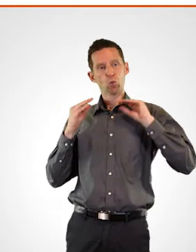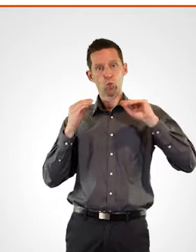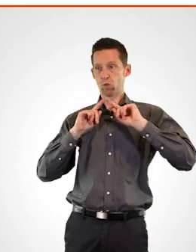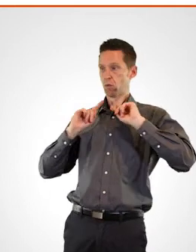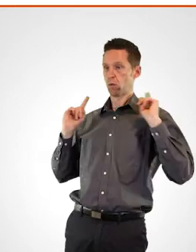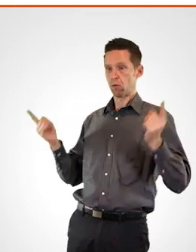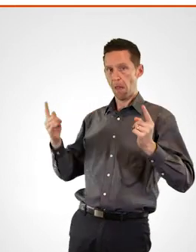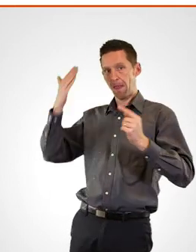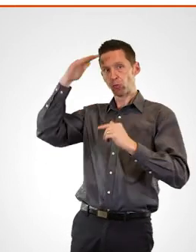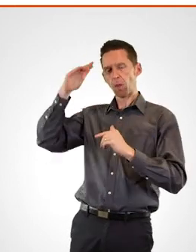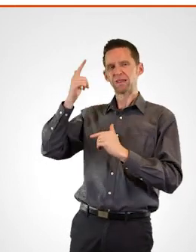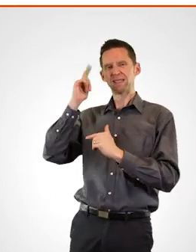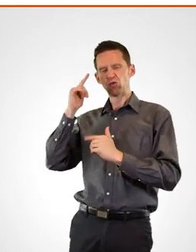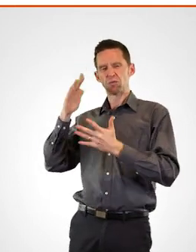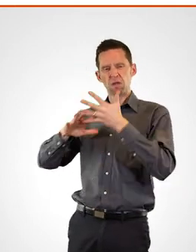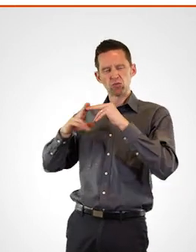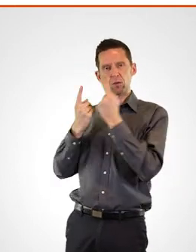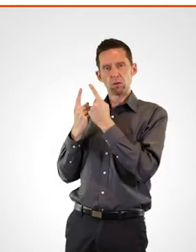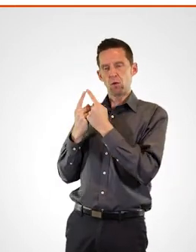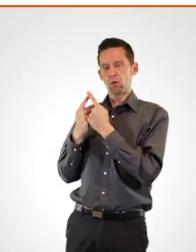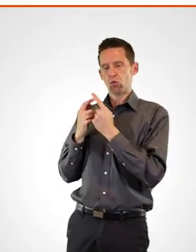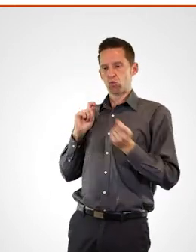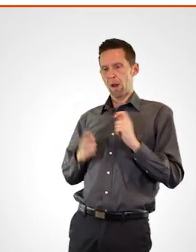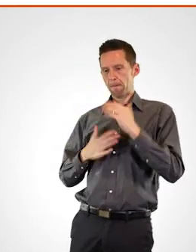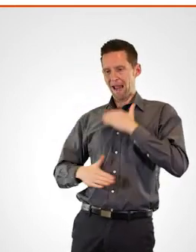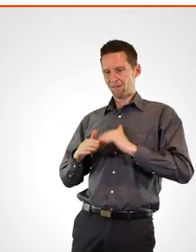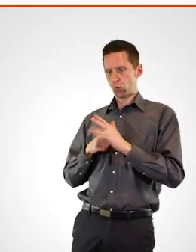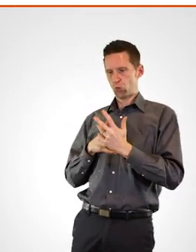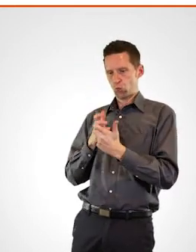who are caring for our children. We have to think about changing adult behaviours